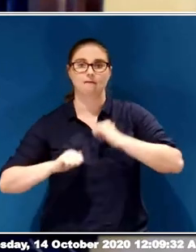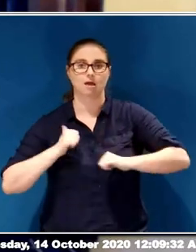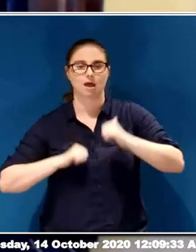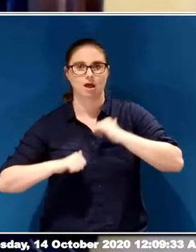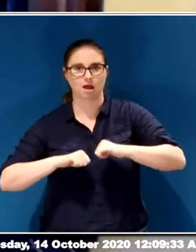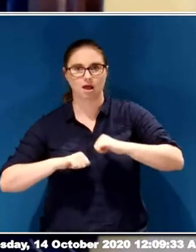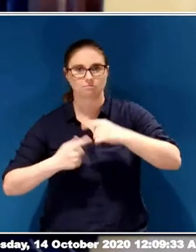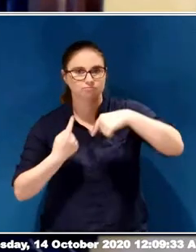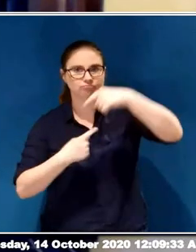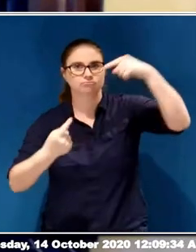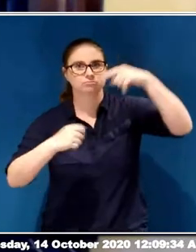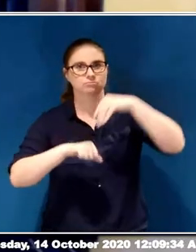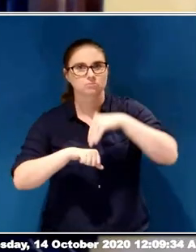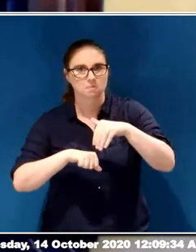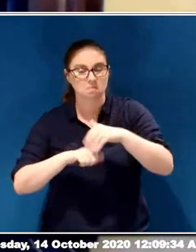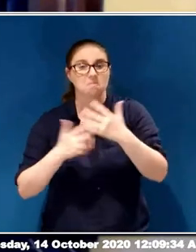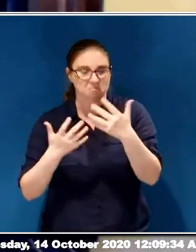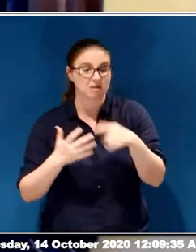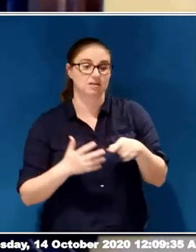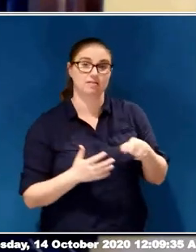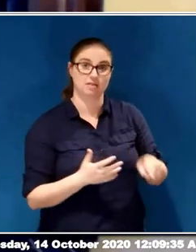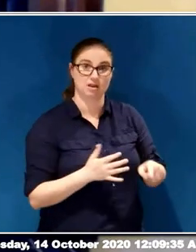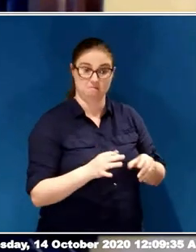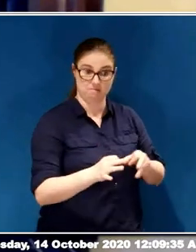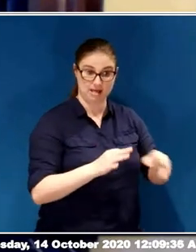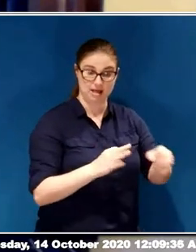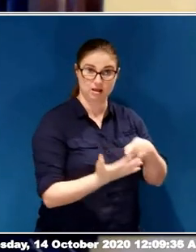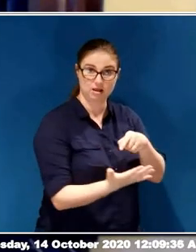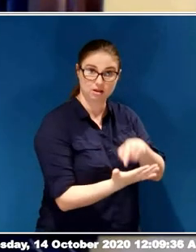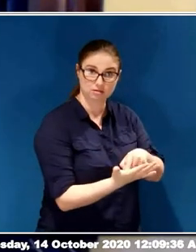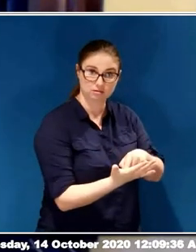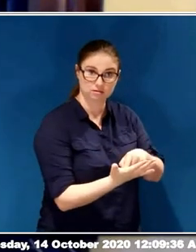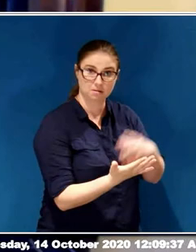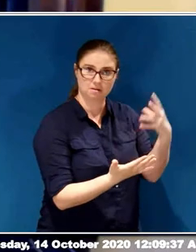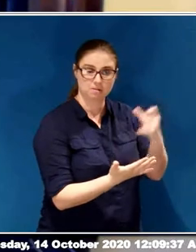that in fact there have been a reduction in behavioural escalations, or in fact